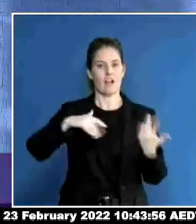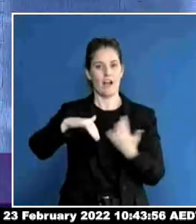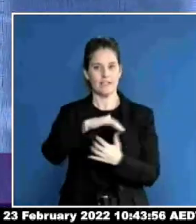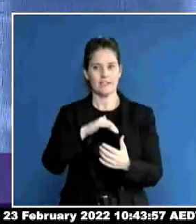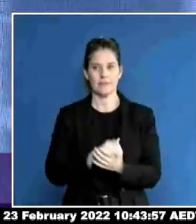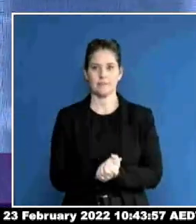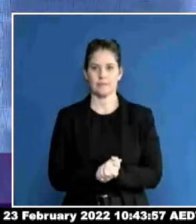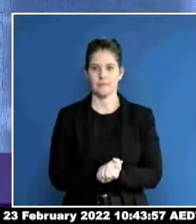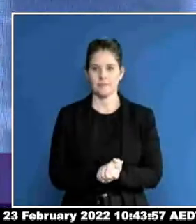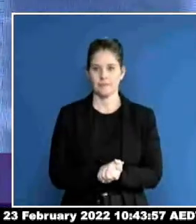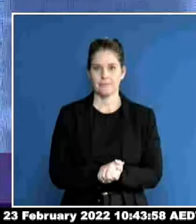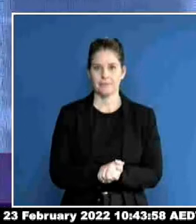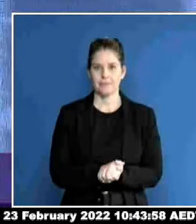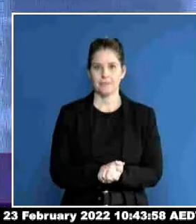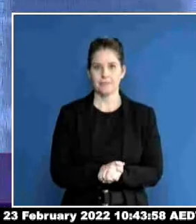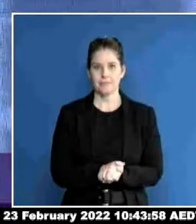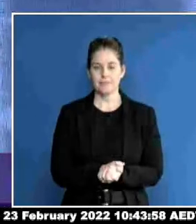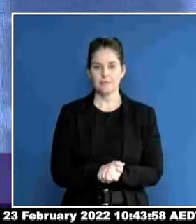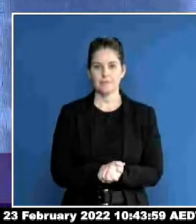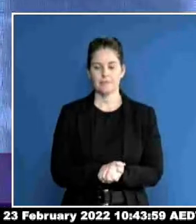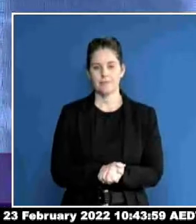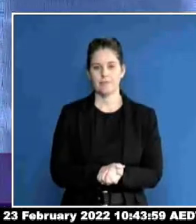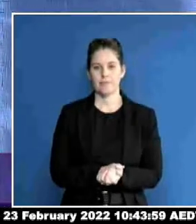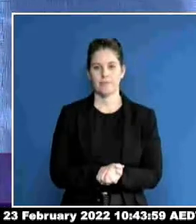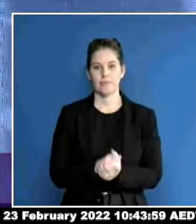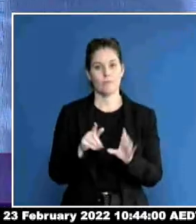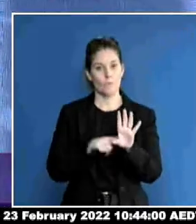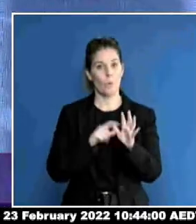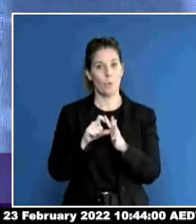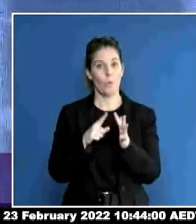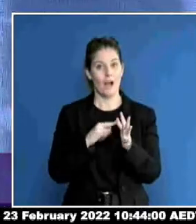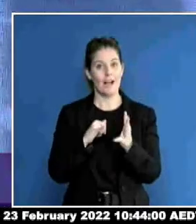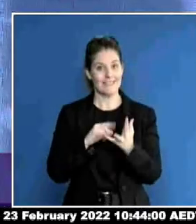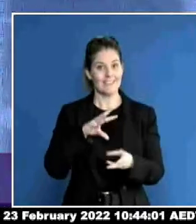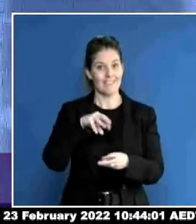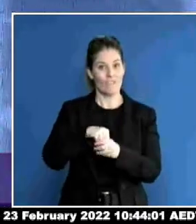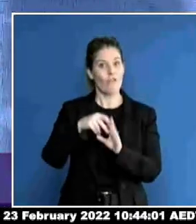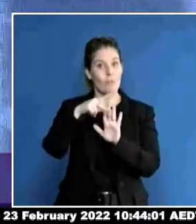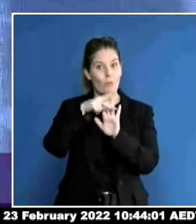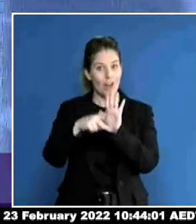They engage in policy work relating to systemic issues that obstruct the full and